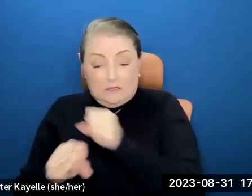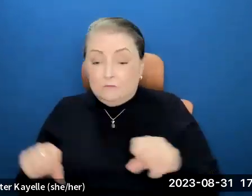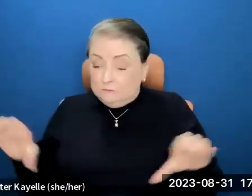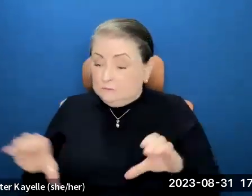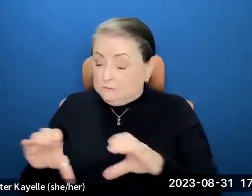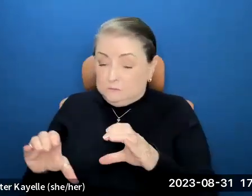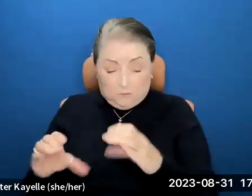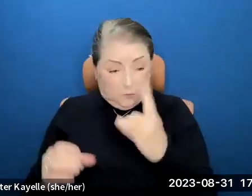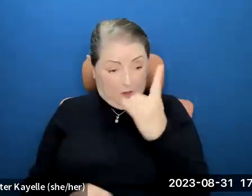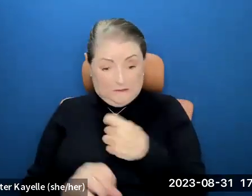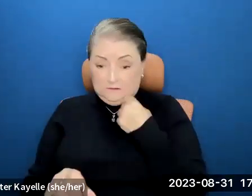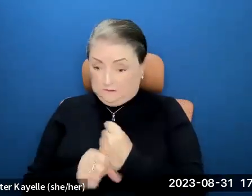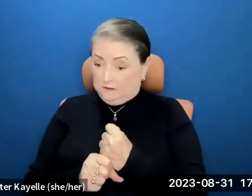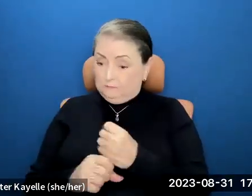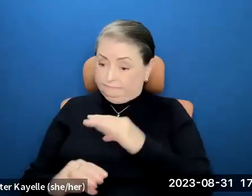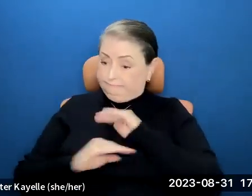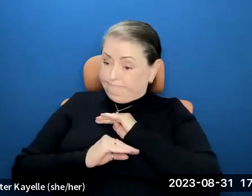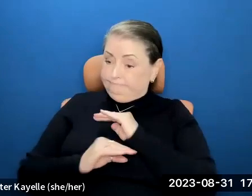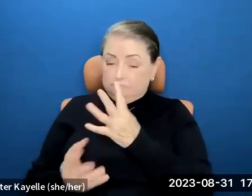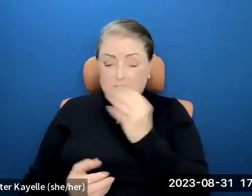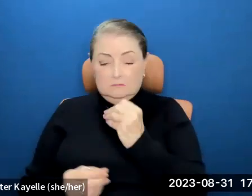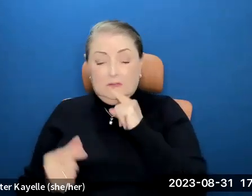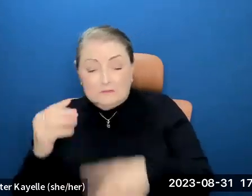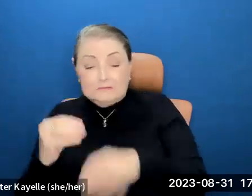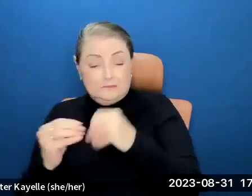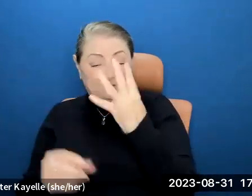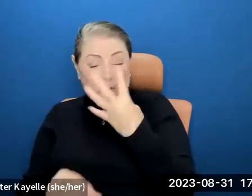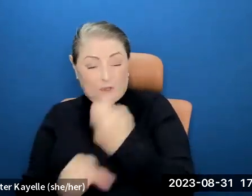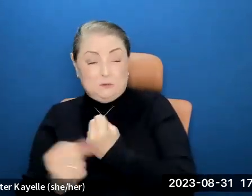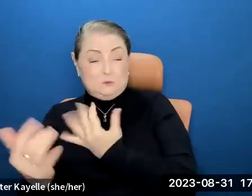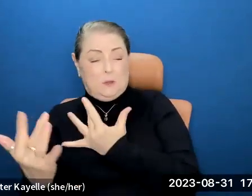a year requiring them to wait an additional four years is unnecessary and burdensome